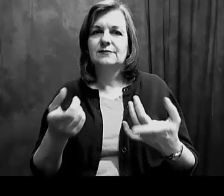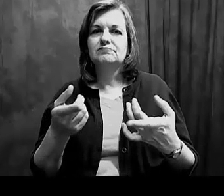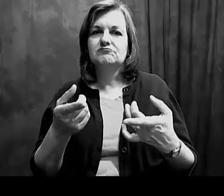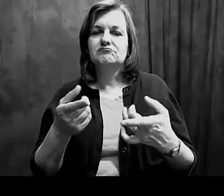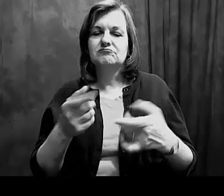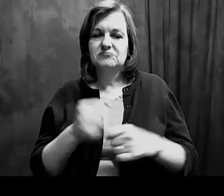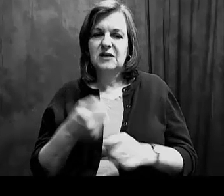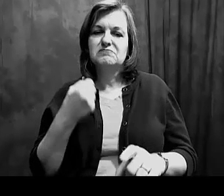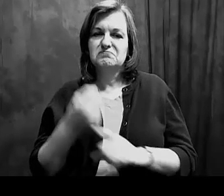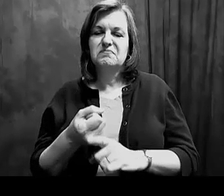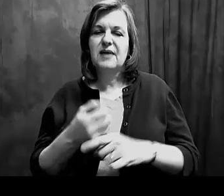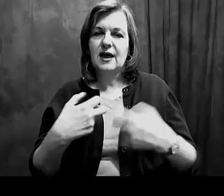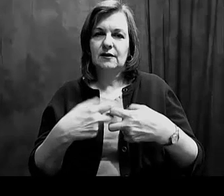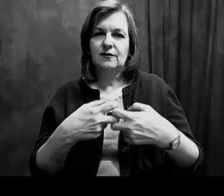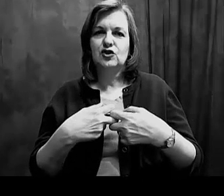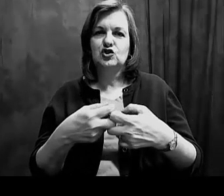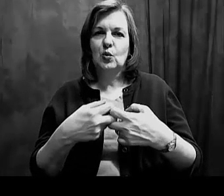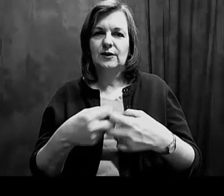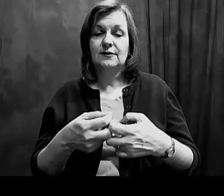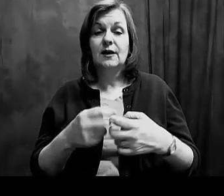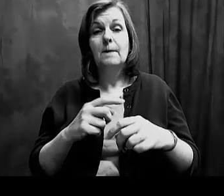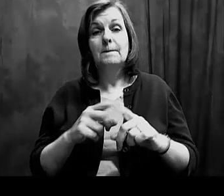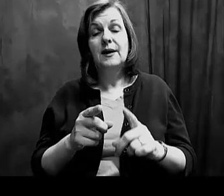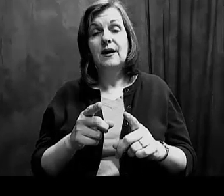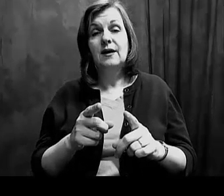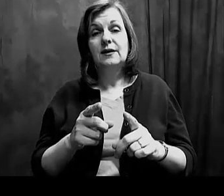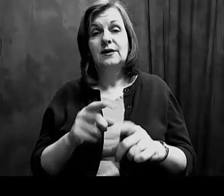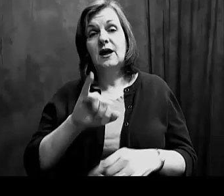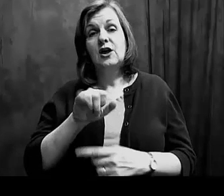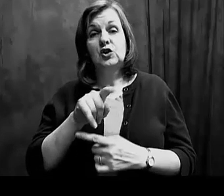we look at them as allowing us to move around